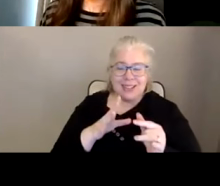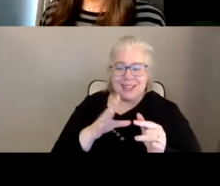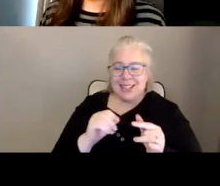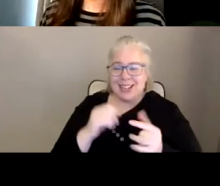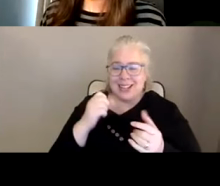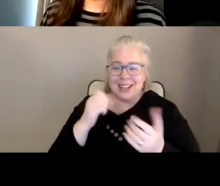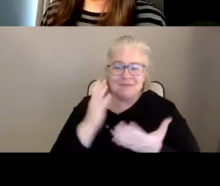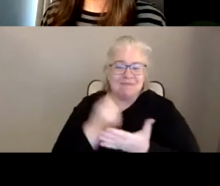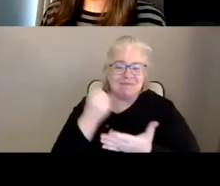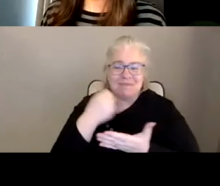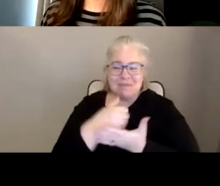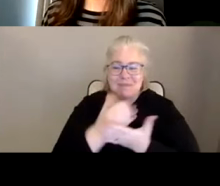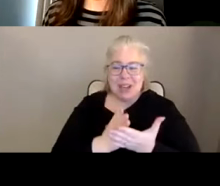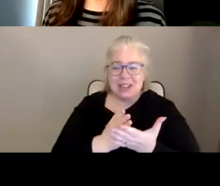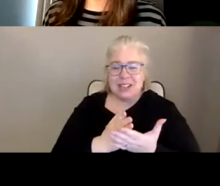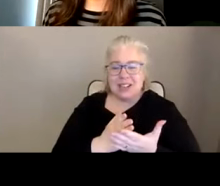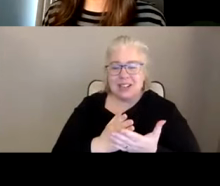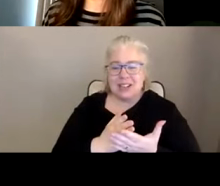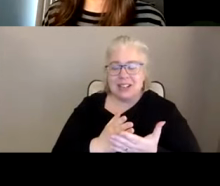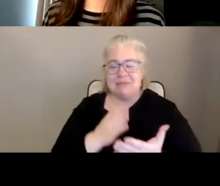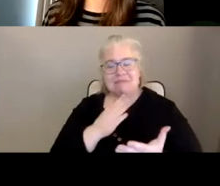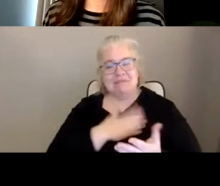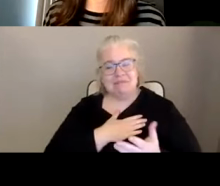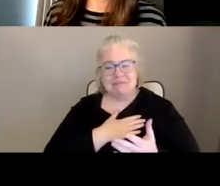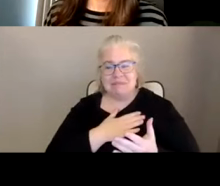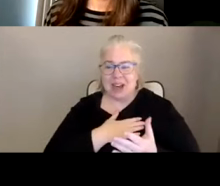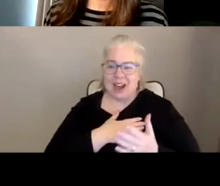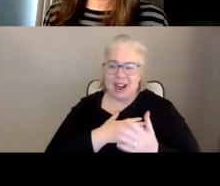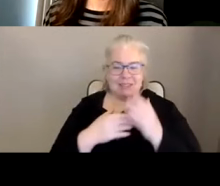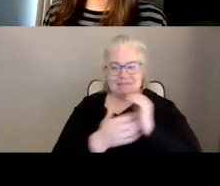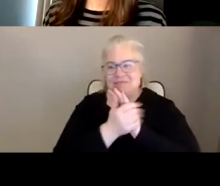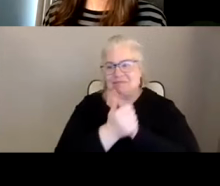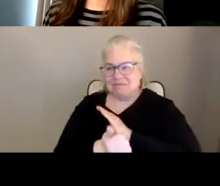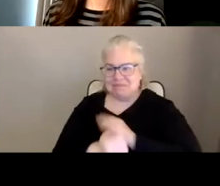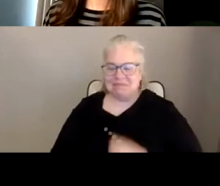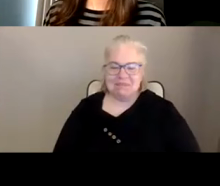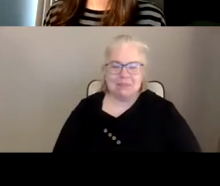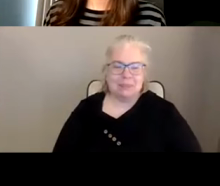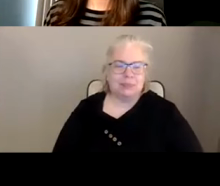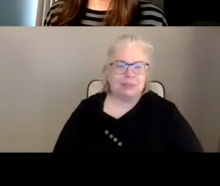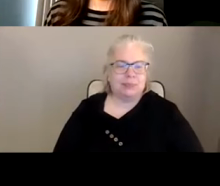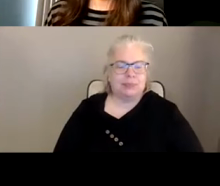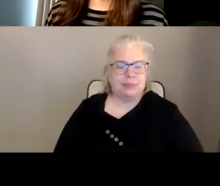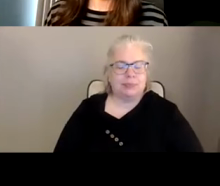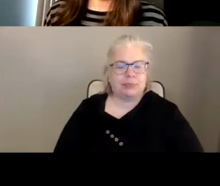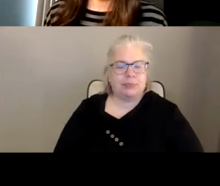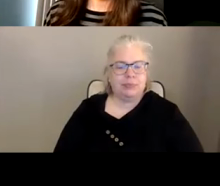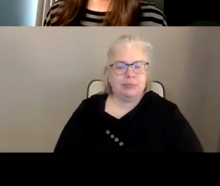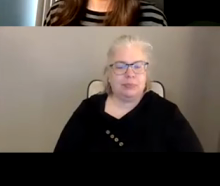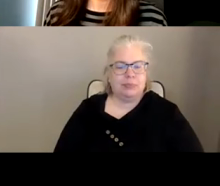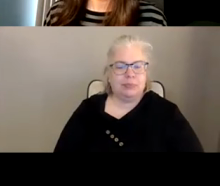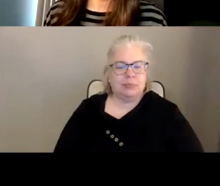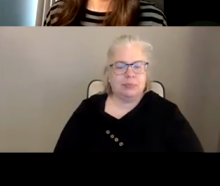is definitely where I am at. Let me share my presentation here.